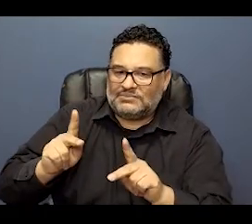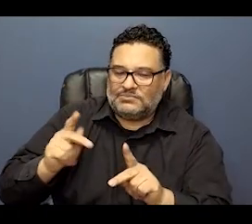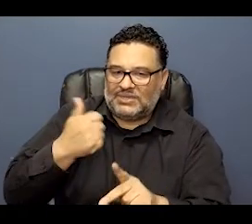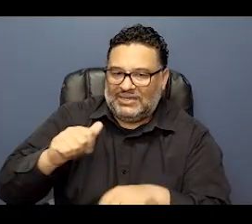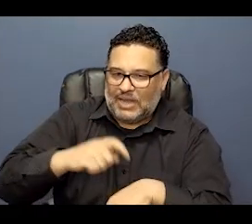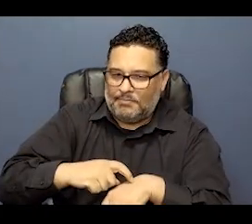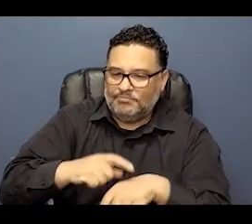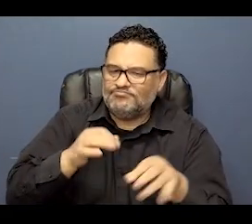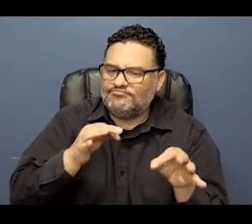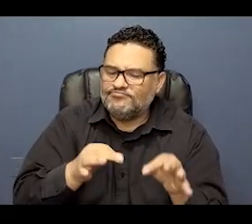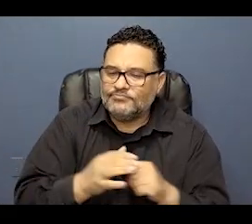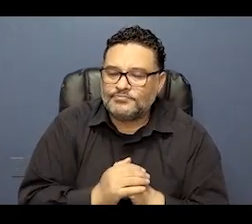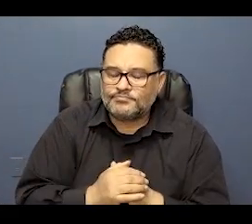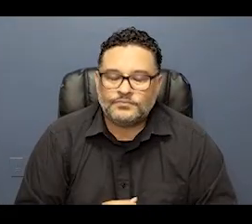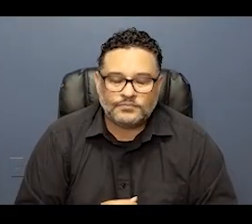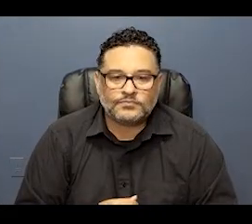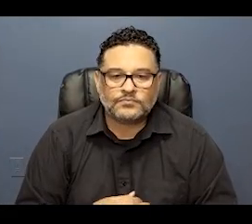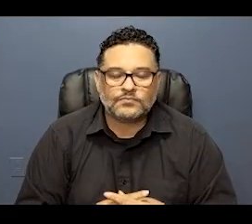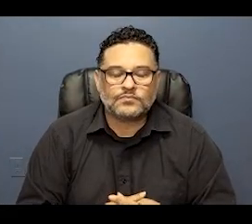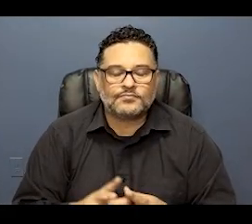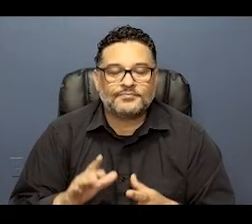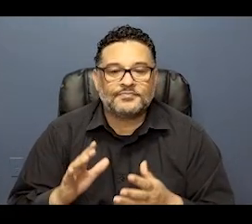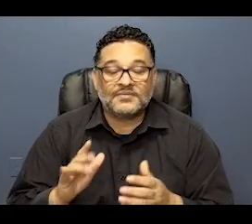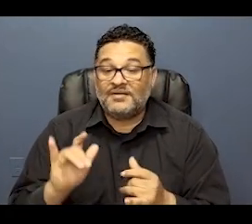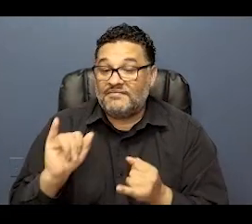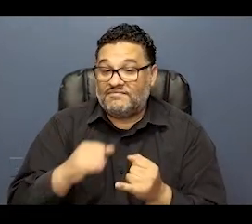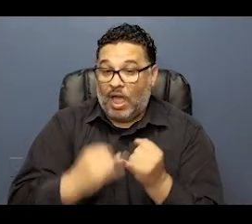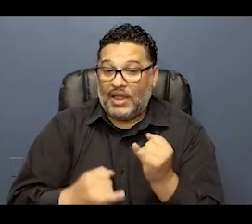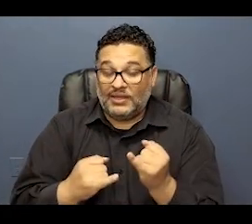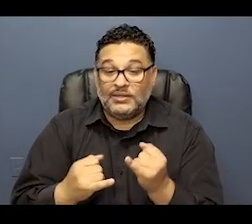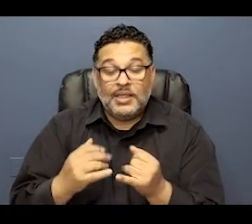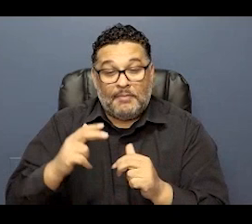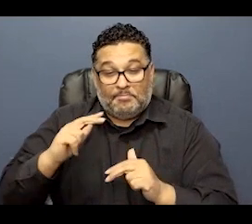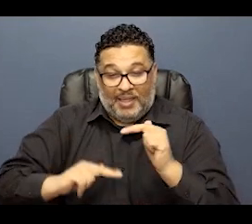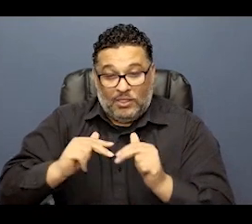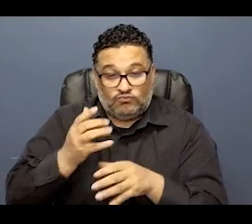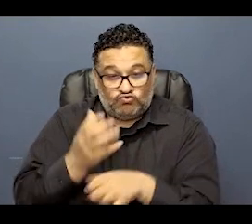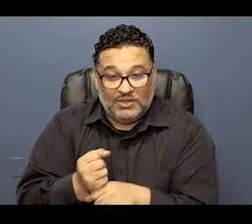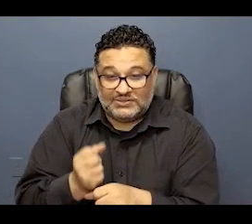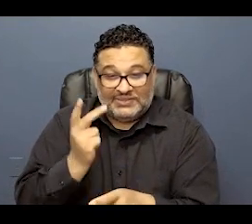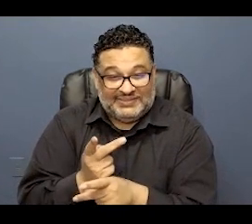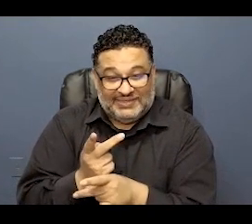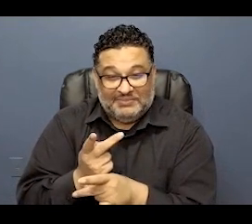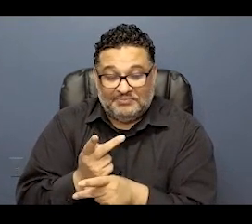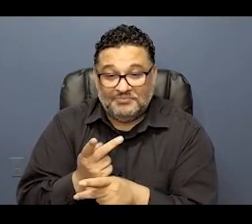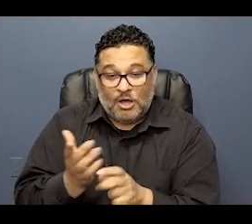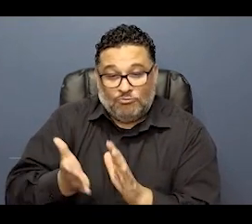Finally, building trust and keeping things running smoothly among all partners is key.